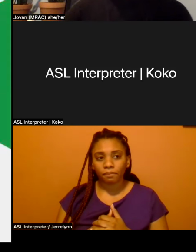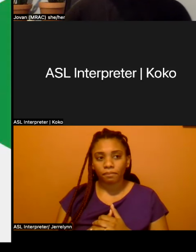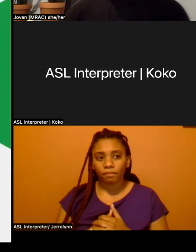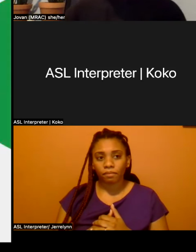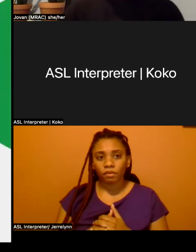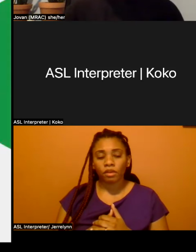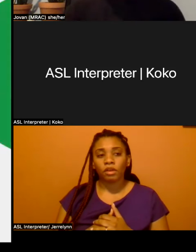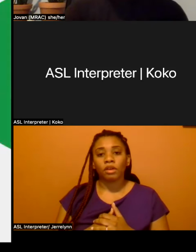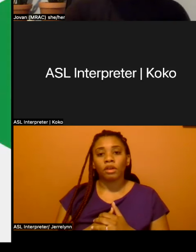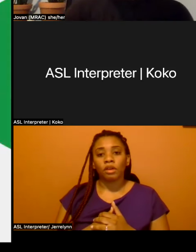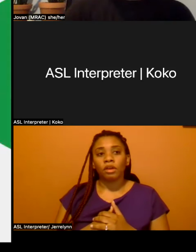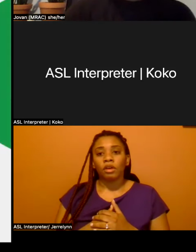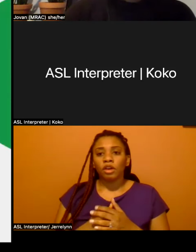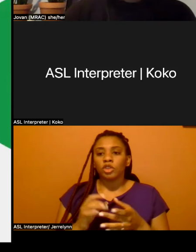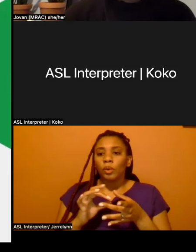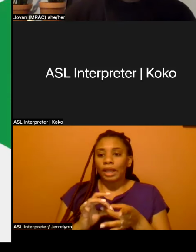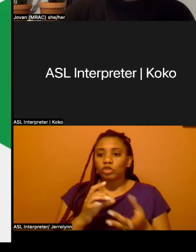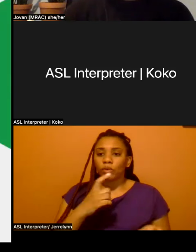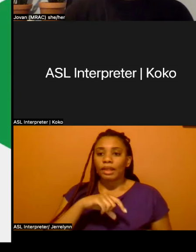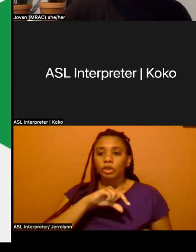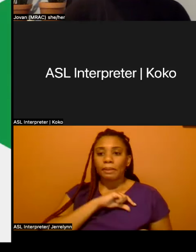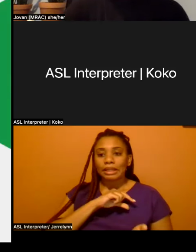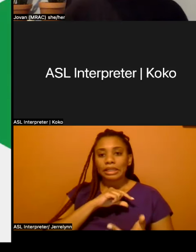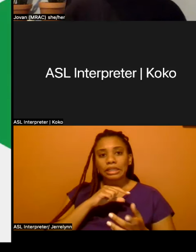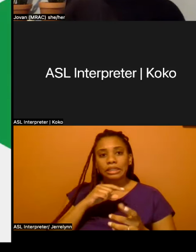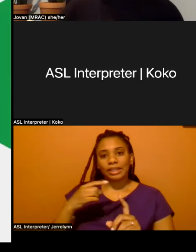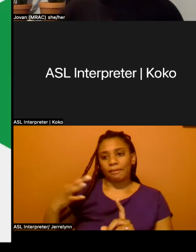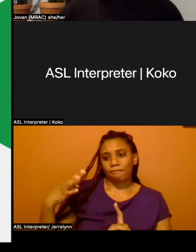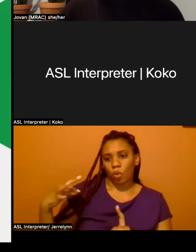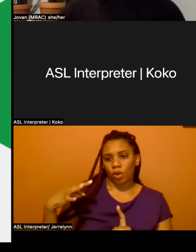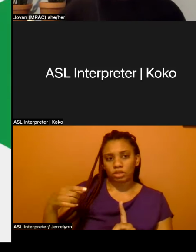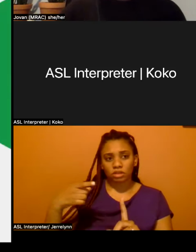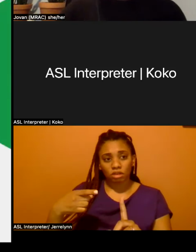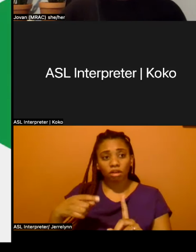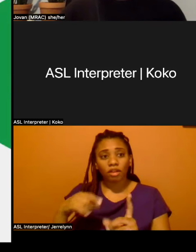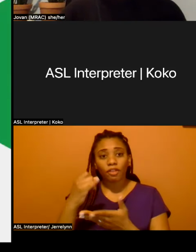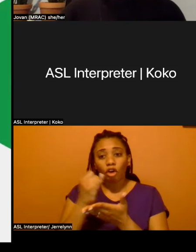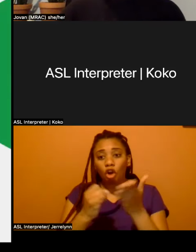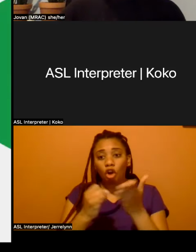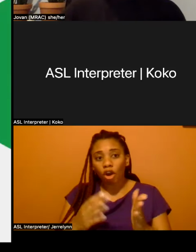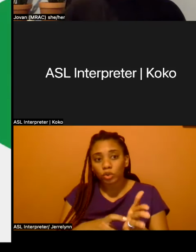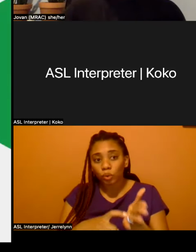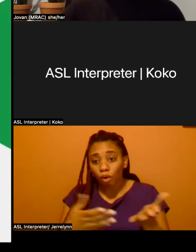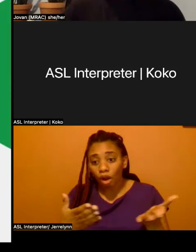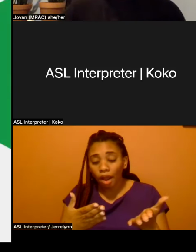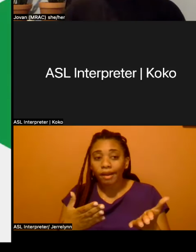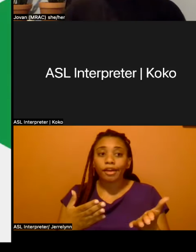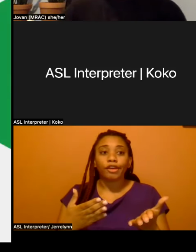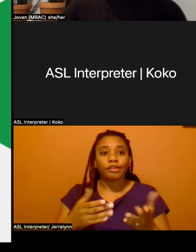Additional eligibility points. Artists must have an active artistic practice.